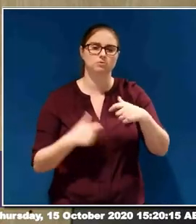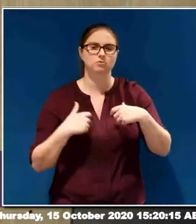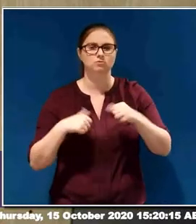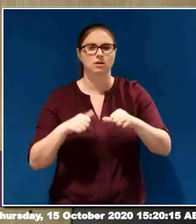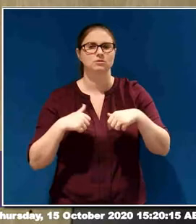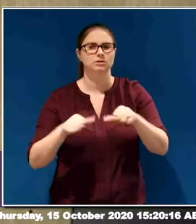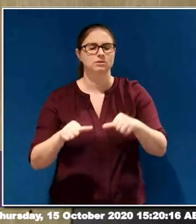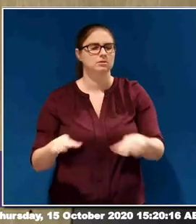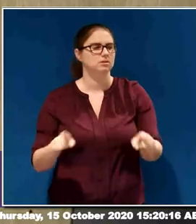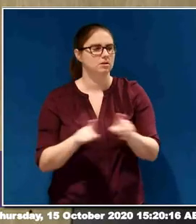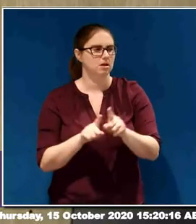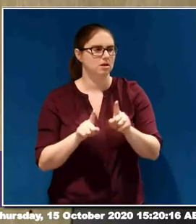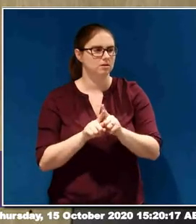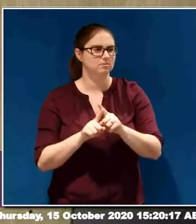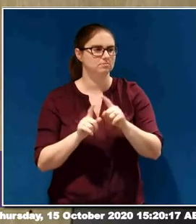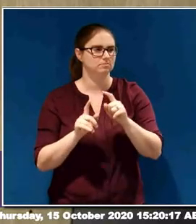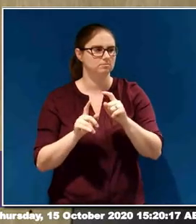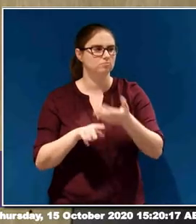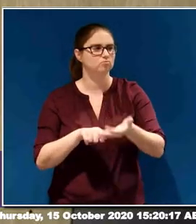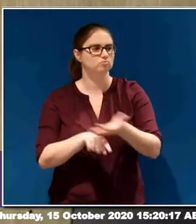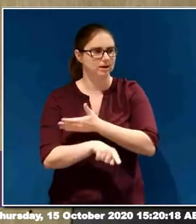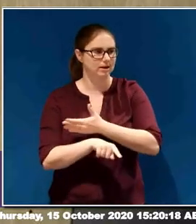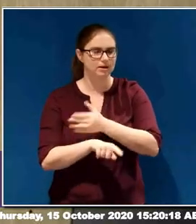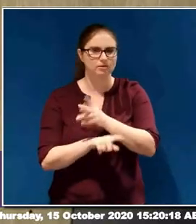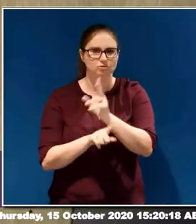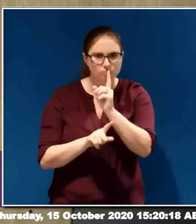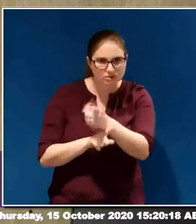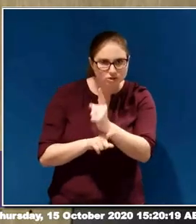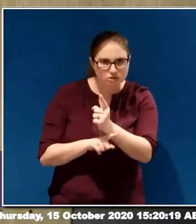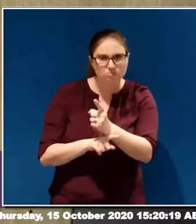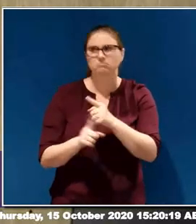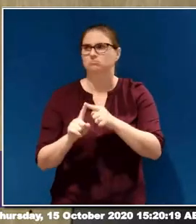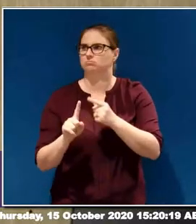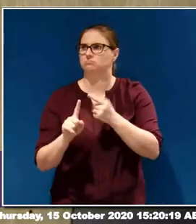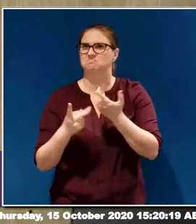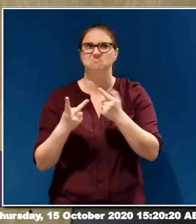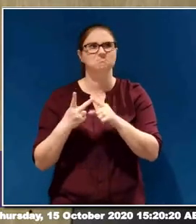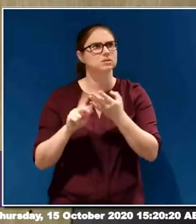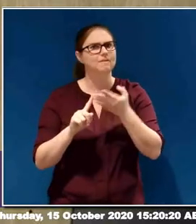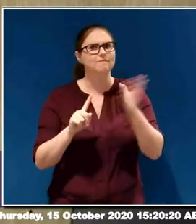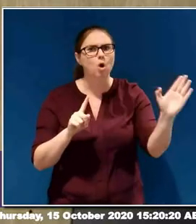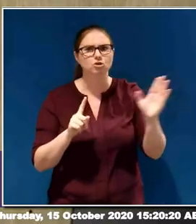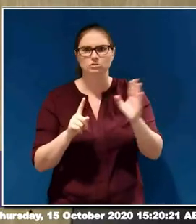distraction, you know, something called “proximity technique” which